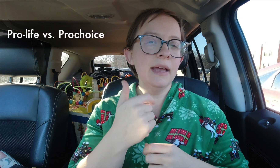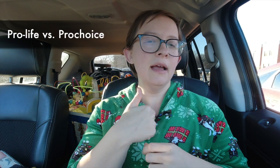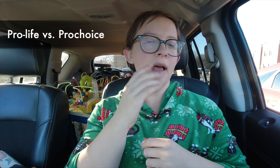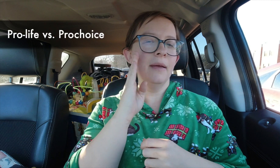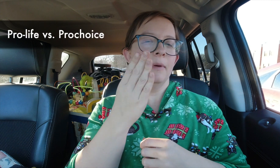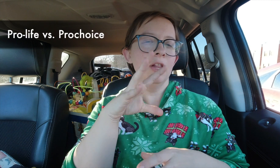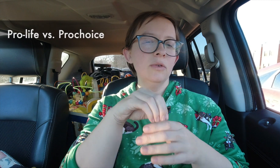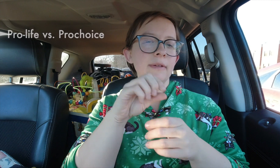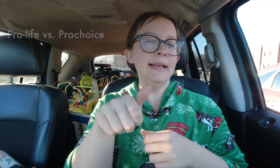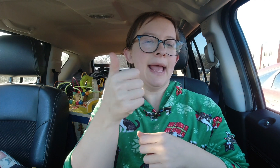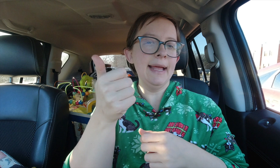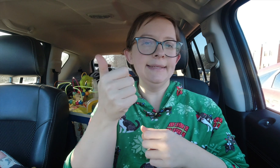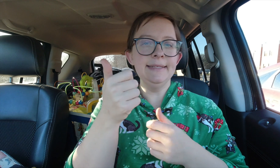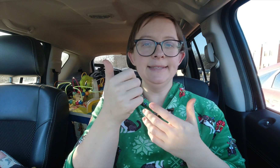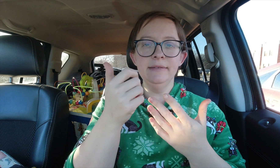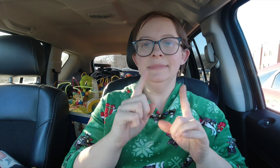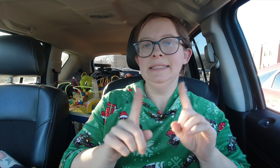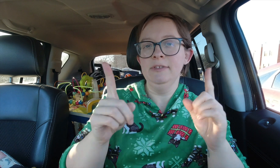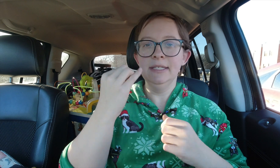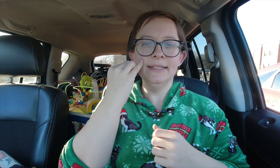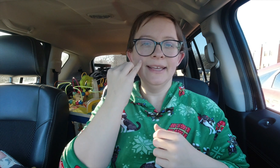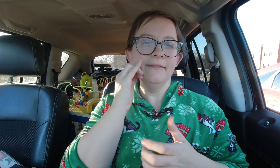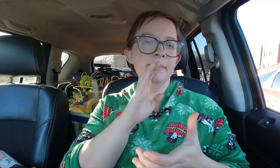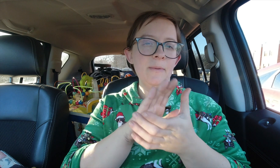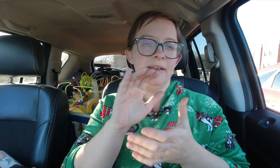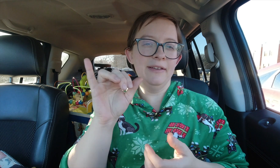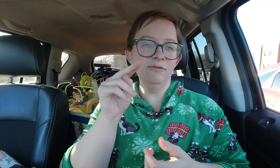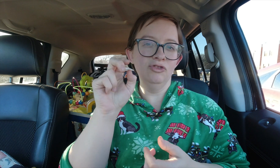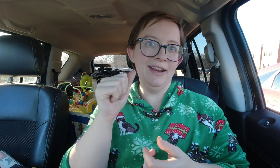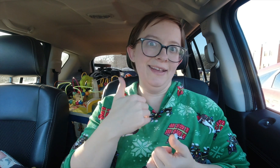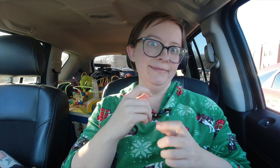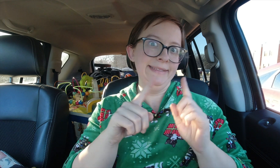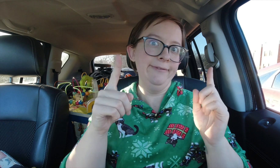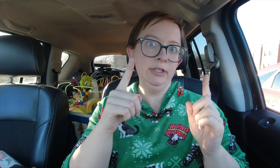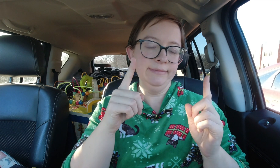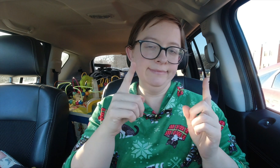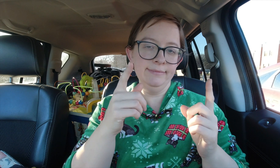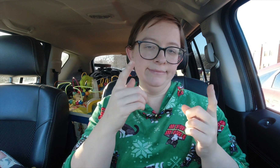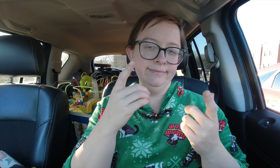oh and by the way, I will include any differences of ideas if my wife Jenna